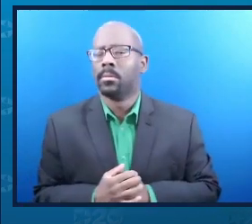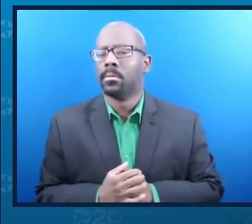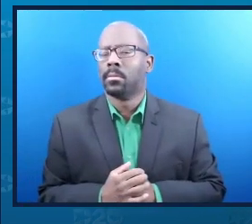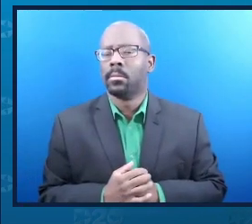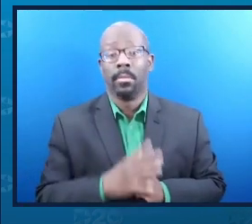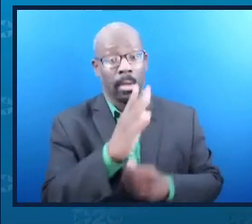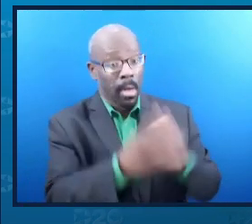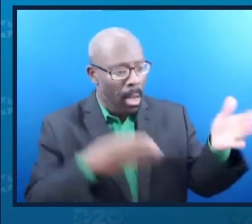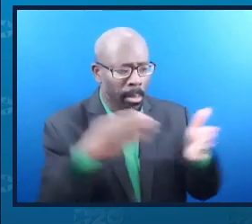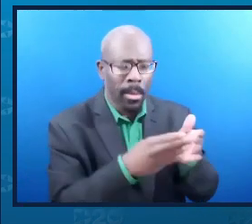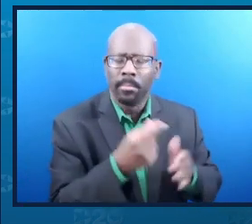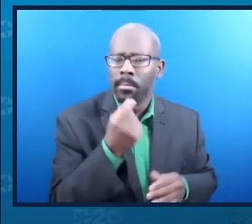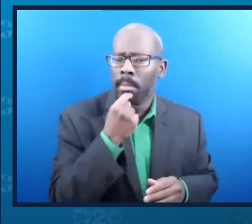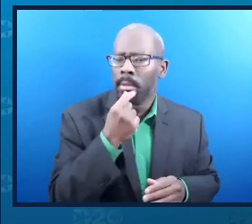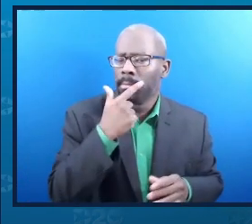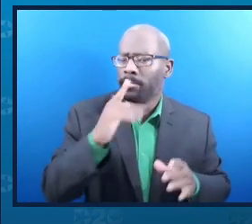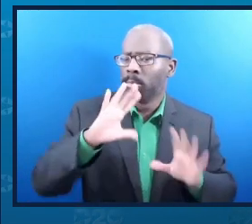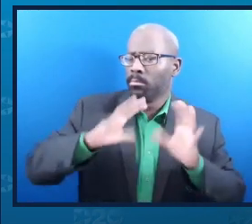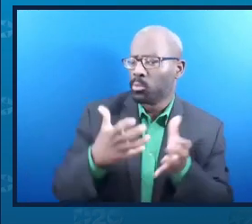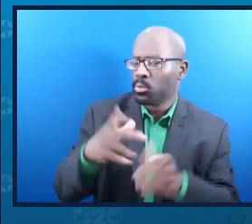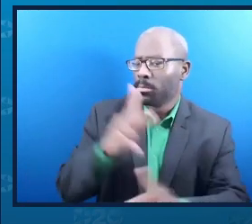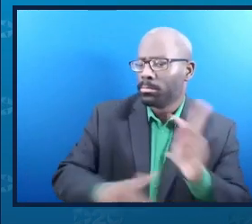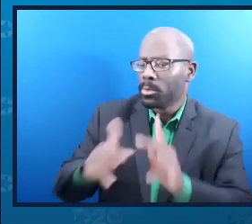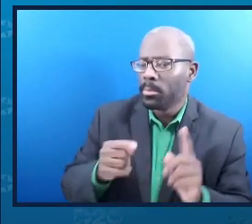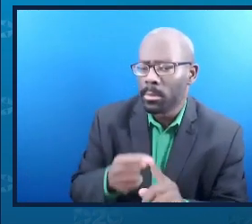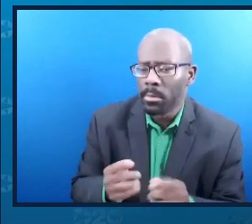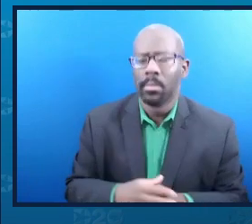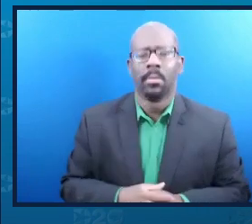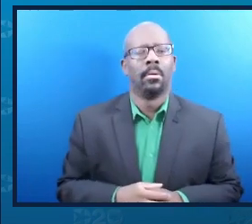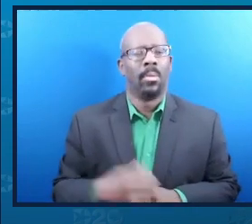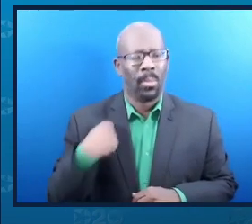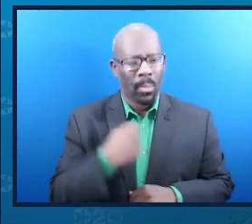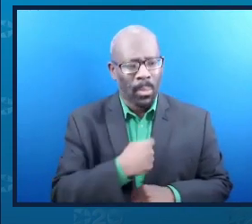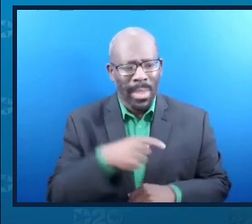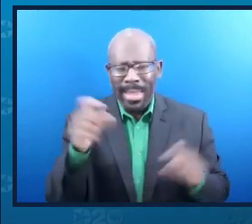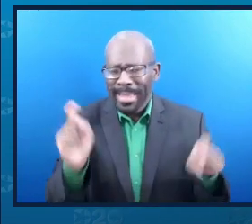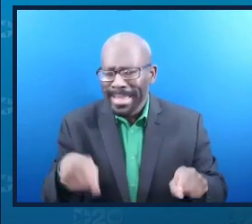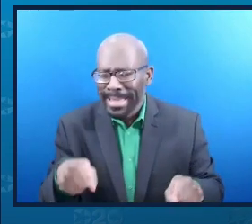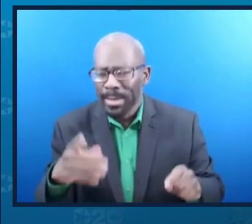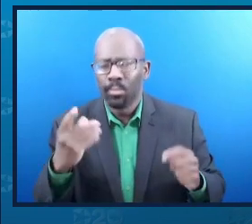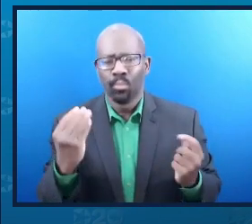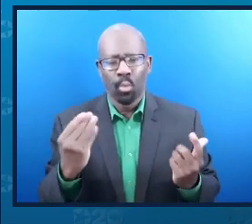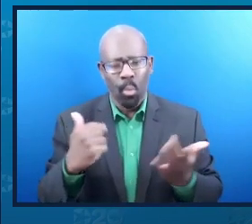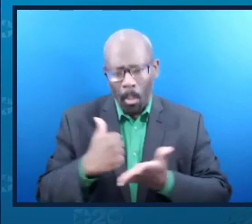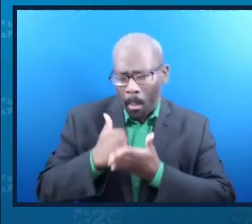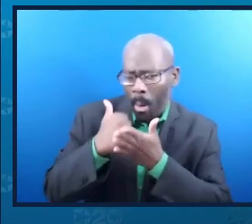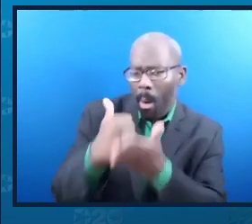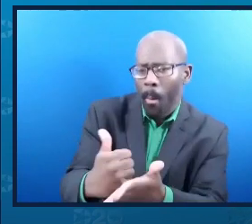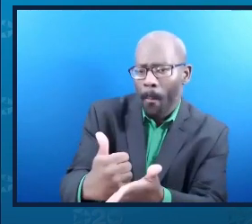MEMBERS OF THE TRANS COMMUNITY.